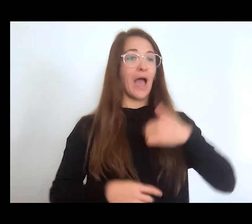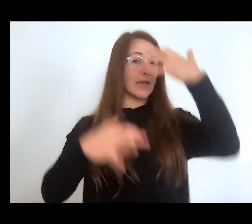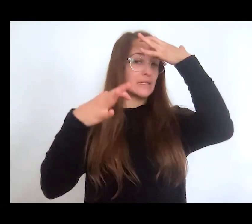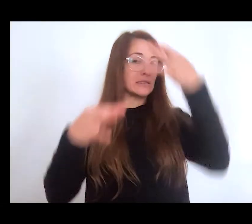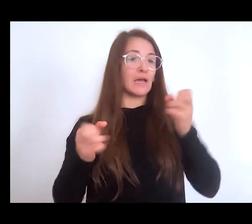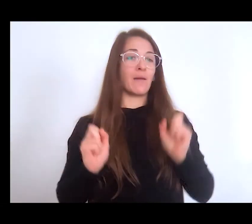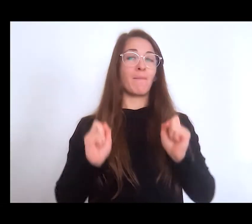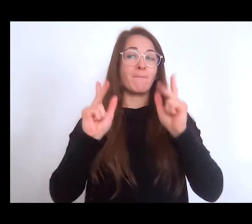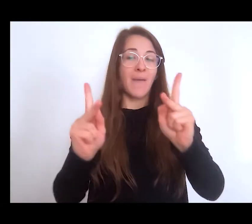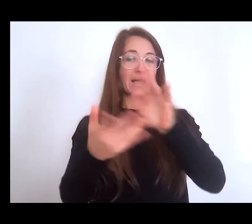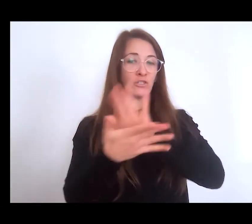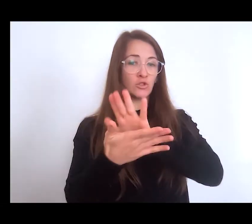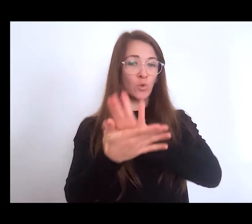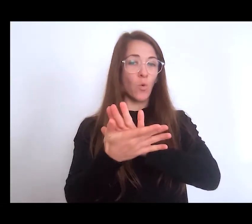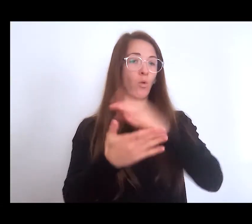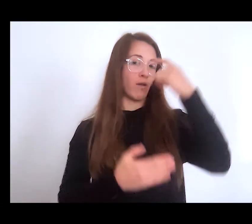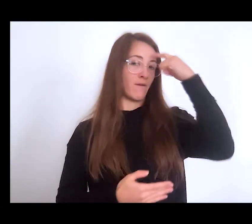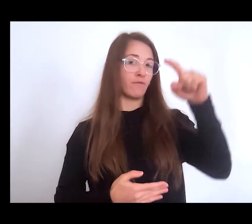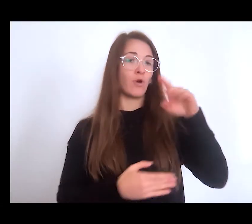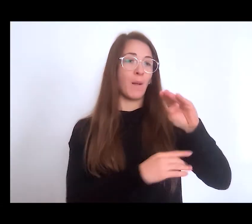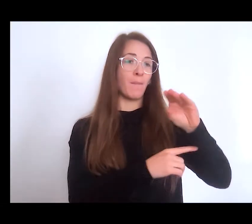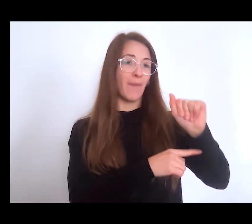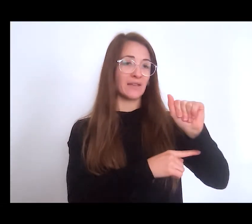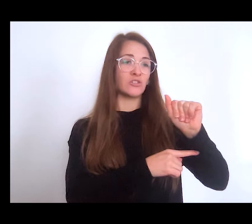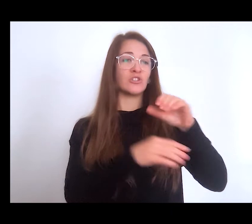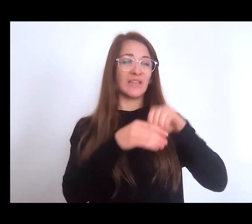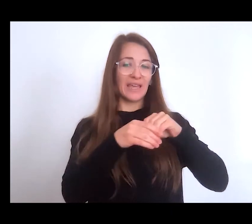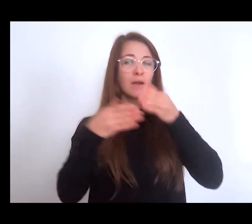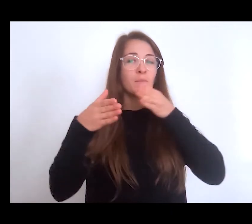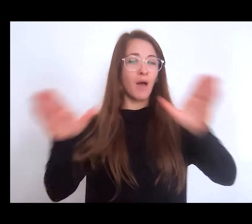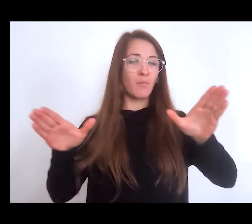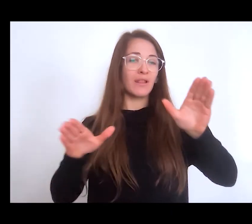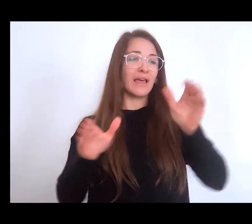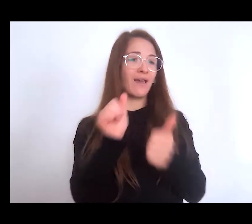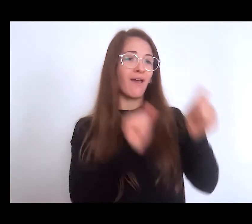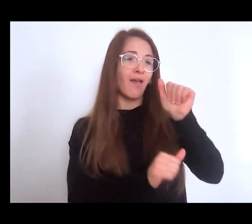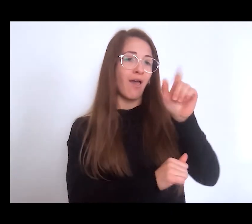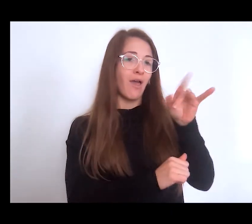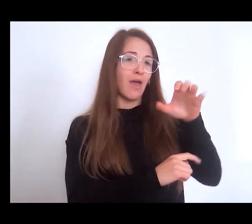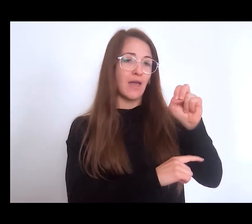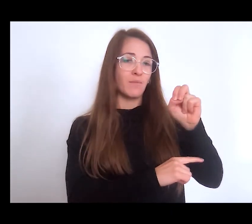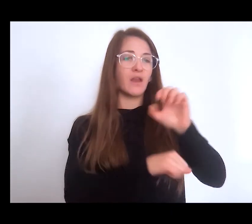AND I DECIDED TO GO BACK TO SCHOOL FOR A MASTERS IN PUBLIC